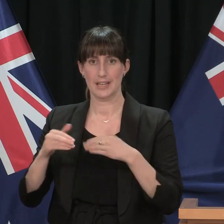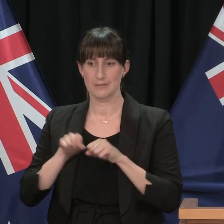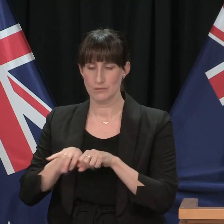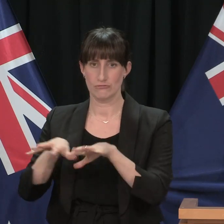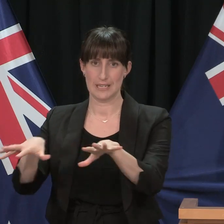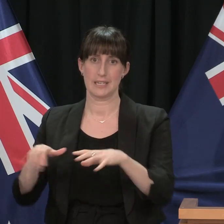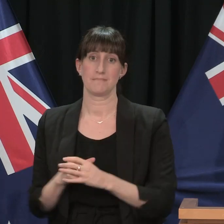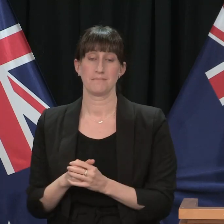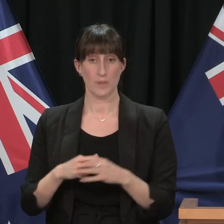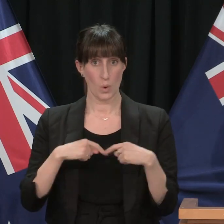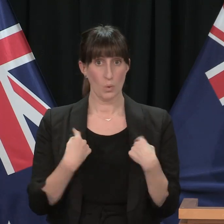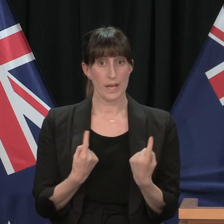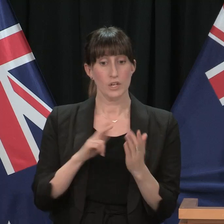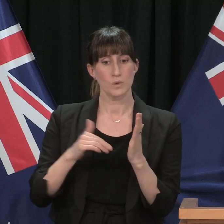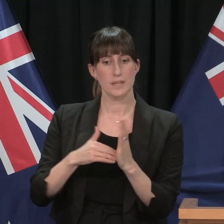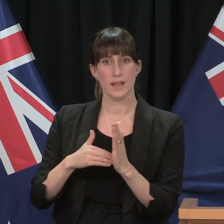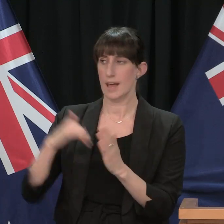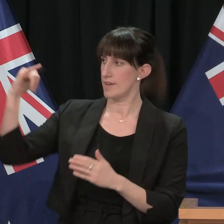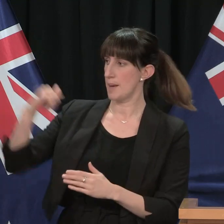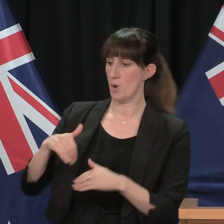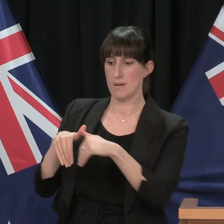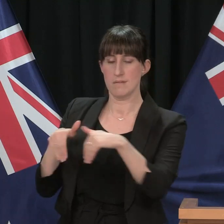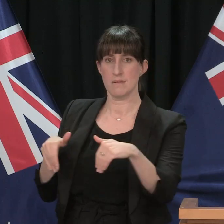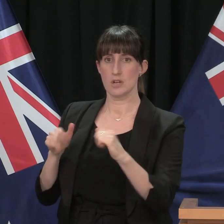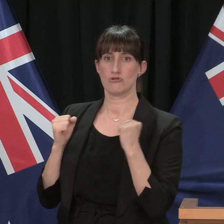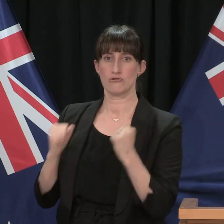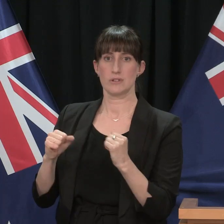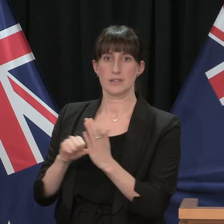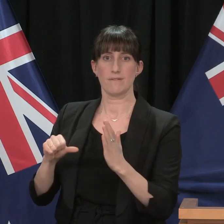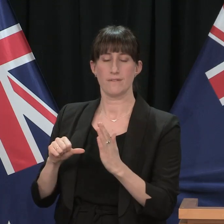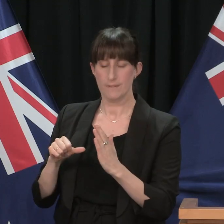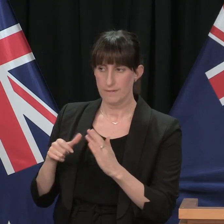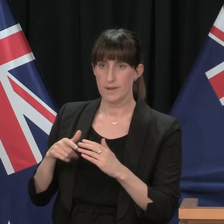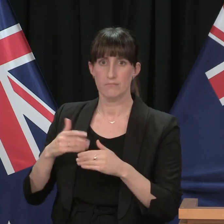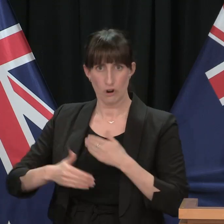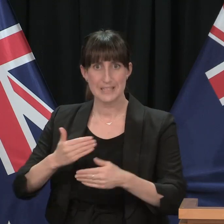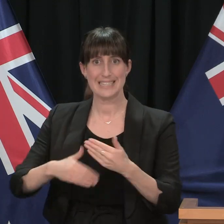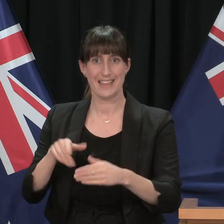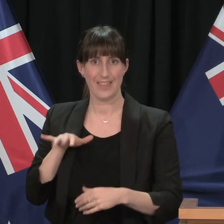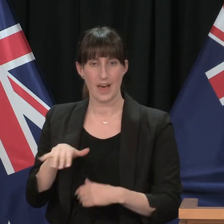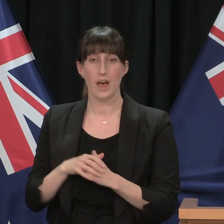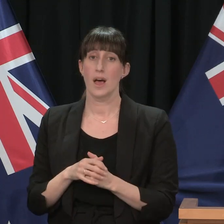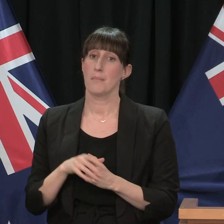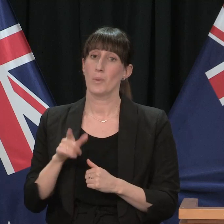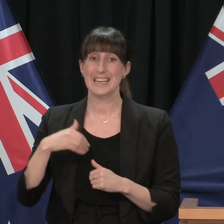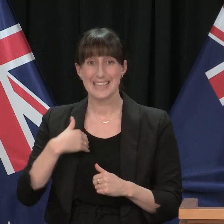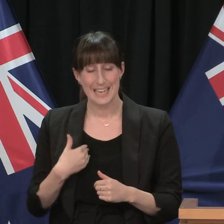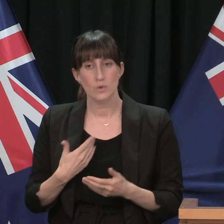We are intercepting and isolating cases of COVID-19 at